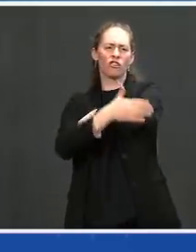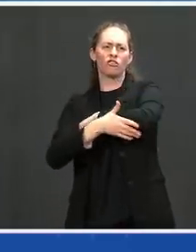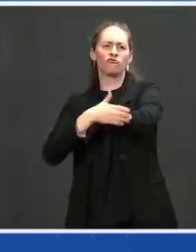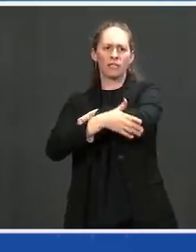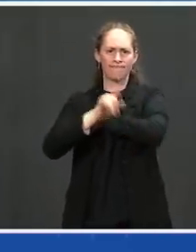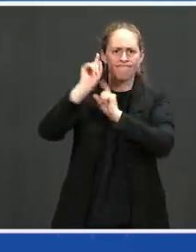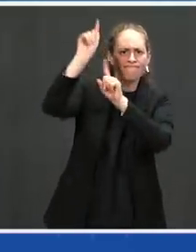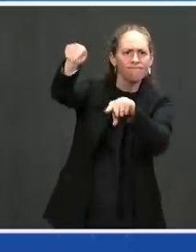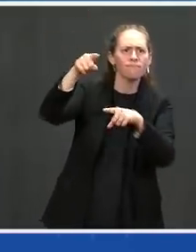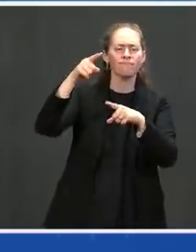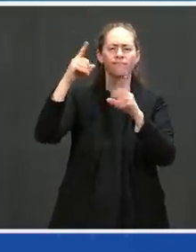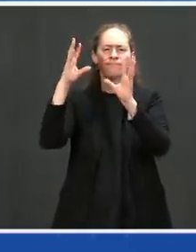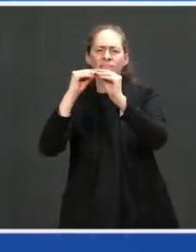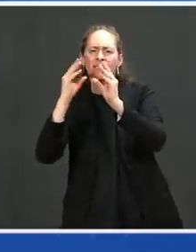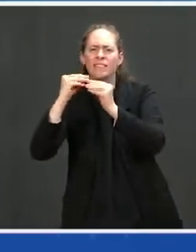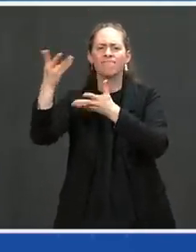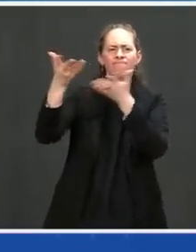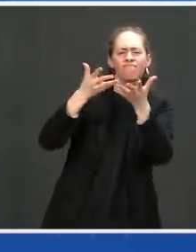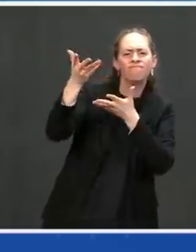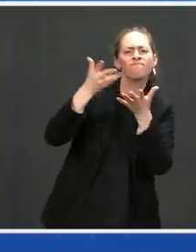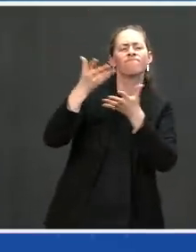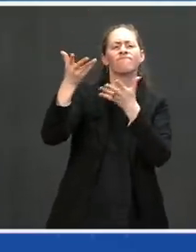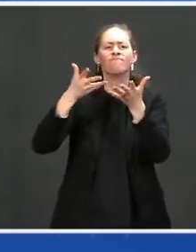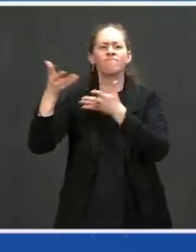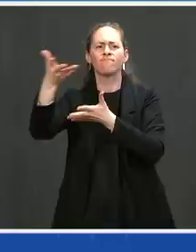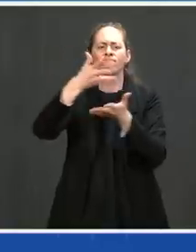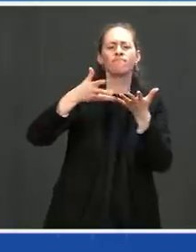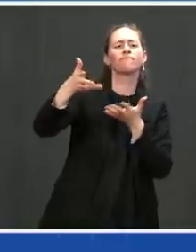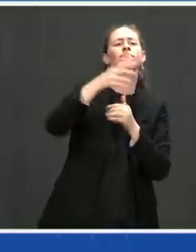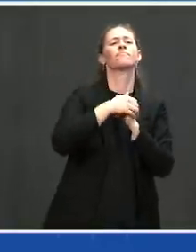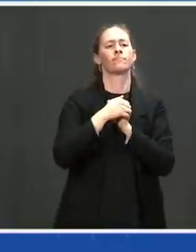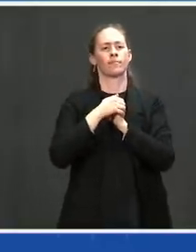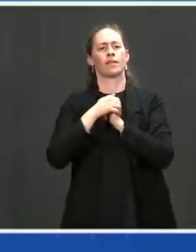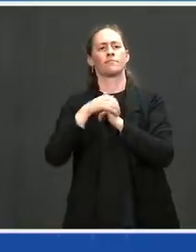And General Austin is -- just met with Ghani and I'm waiting for the briefing on that.